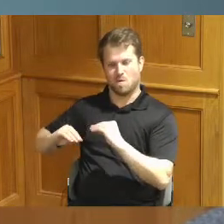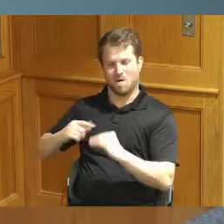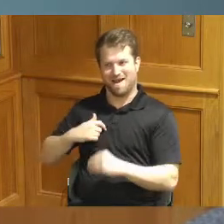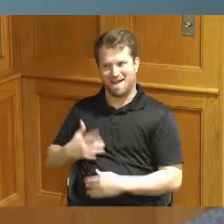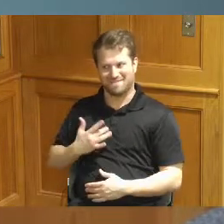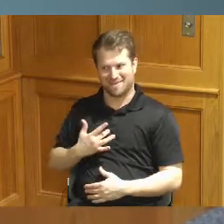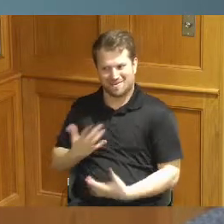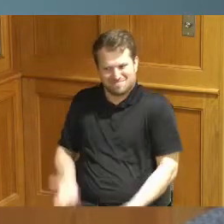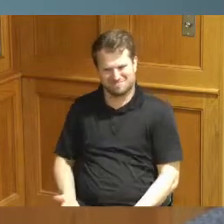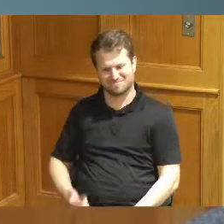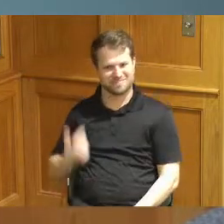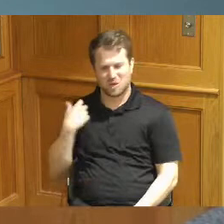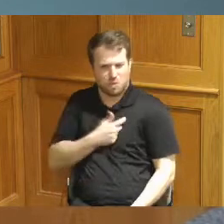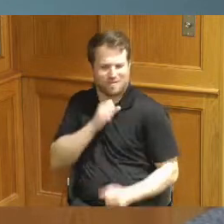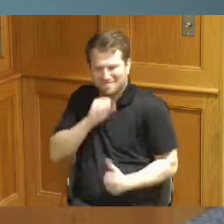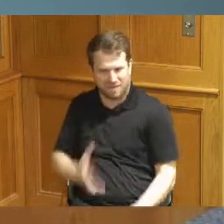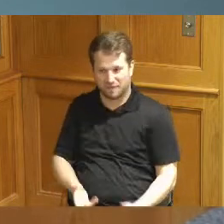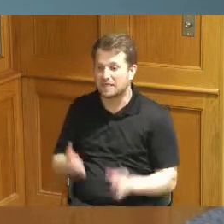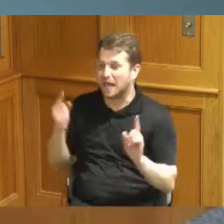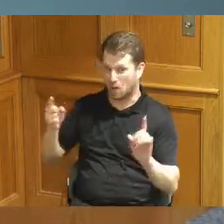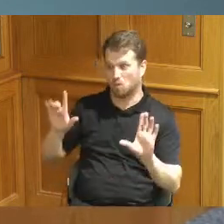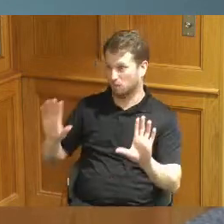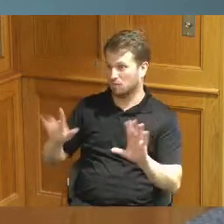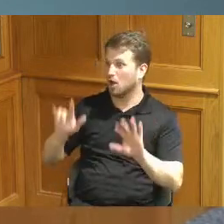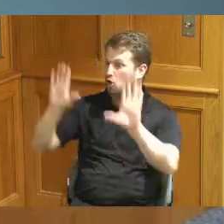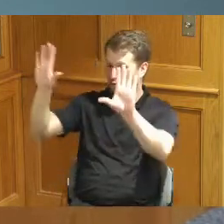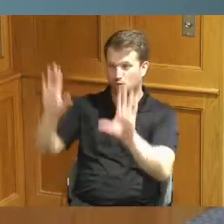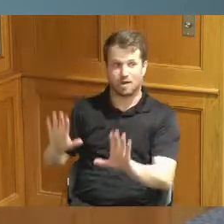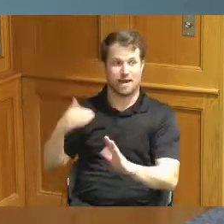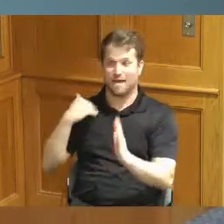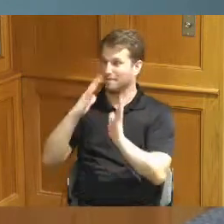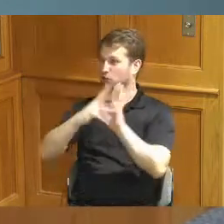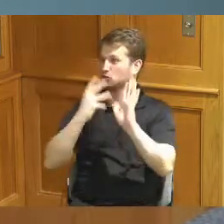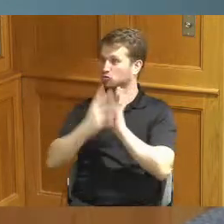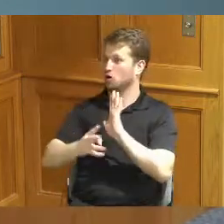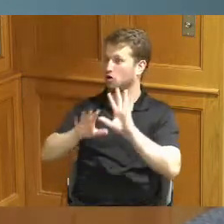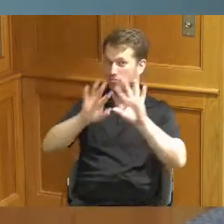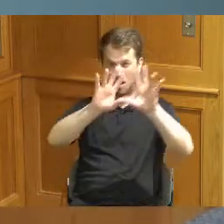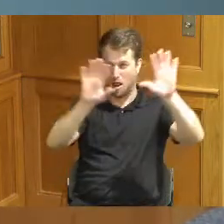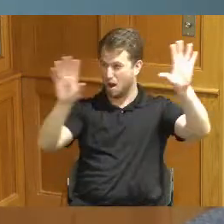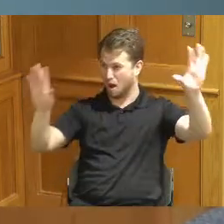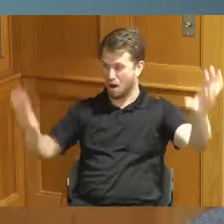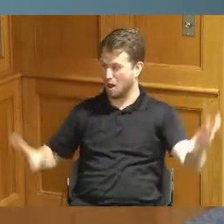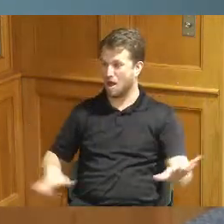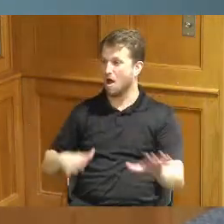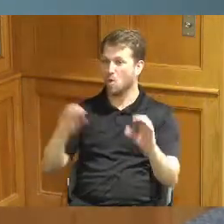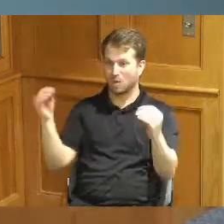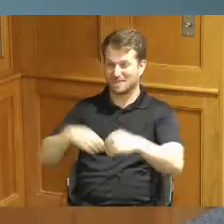we're not doing anything now this is great we got a charts and graphs and all these organizations I